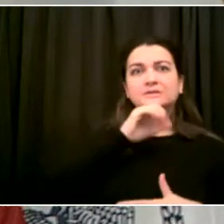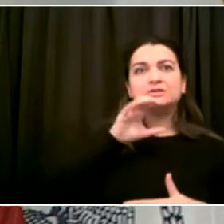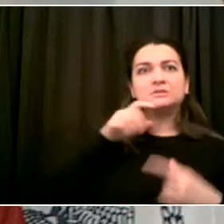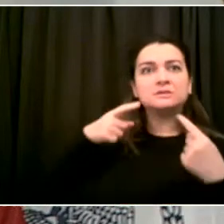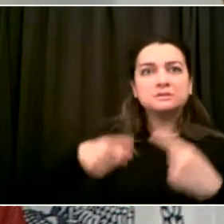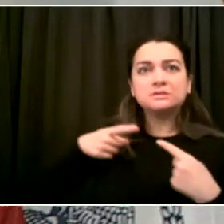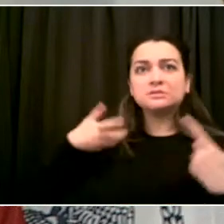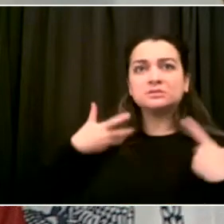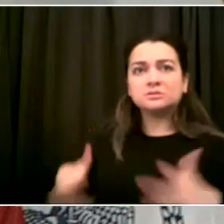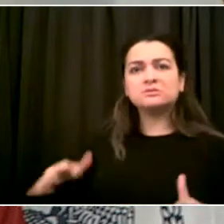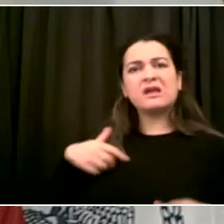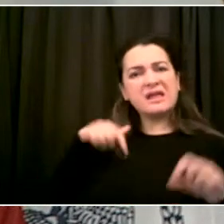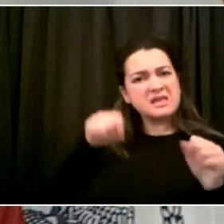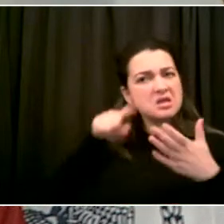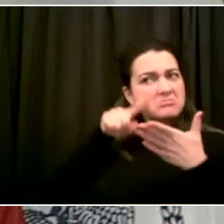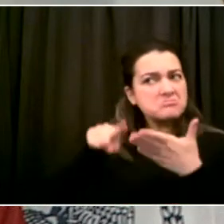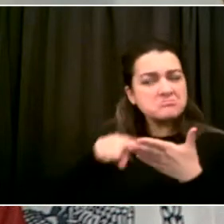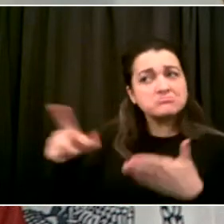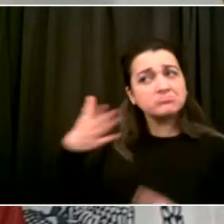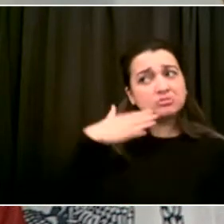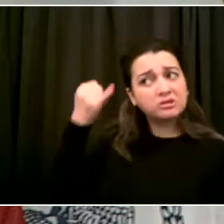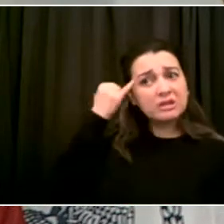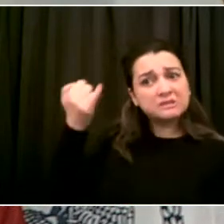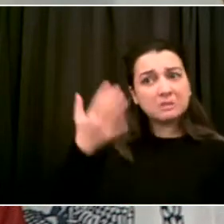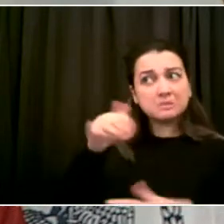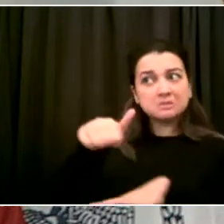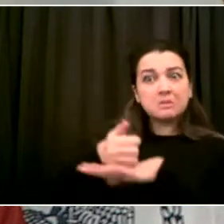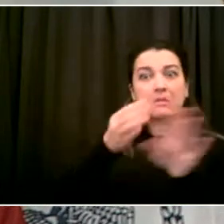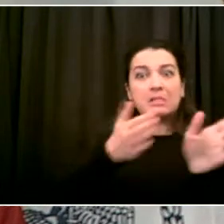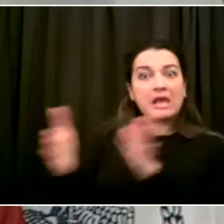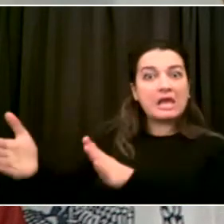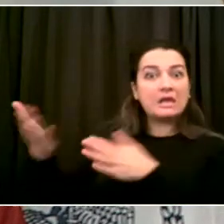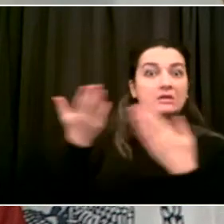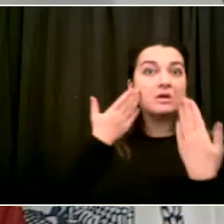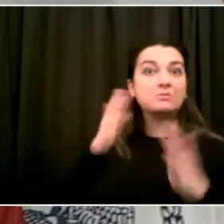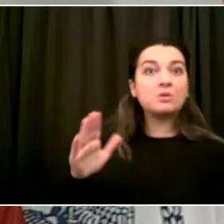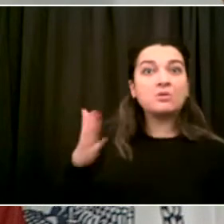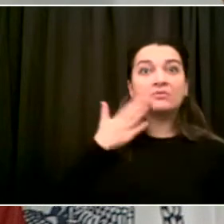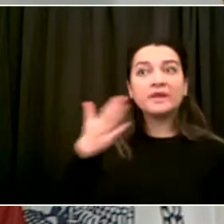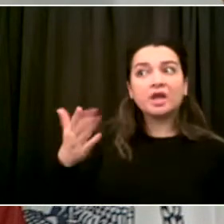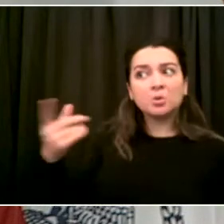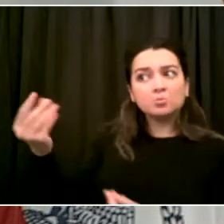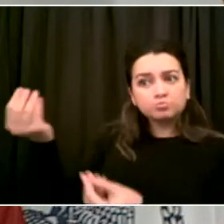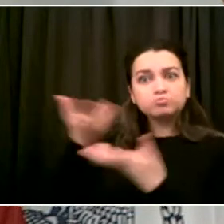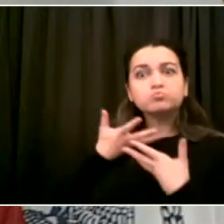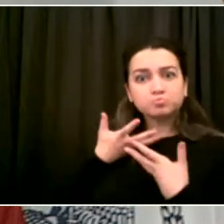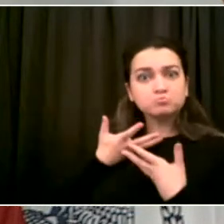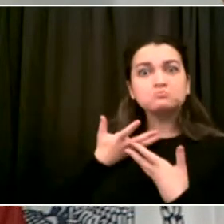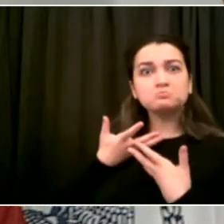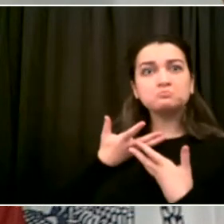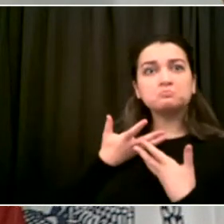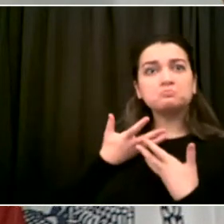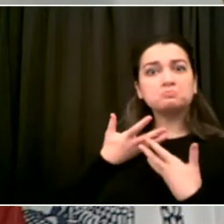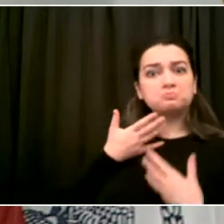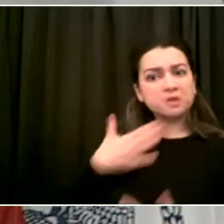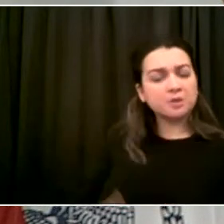LIKEKEYO U U RAE SSUGGESTING, WHETHER IT IS YOUNGER PEOPLE ARE CITY